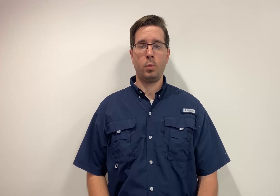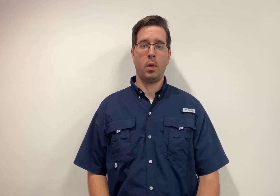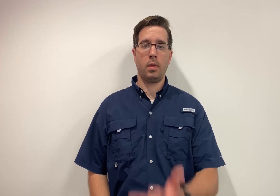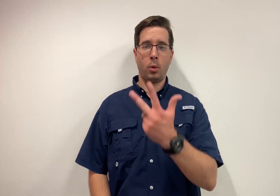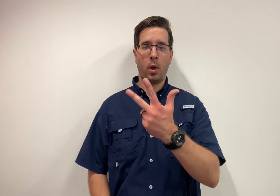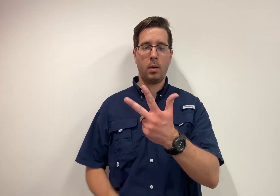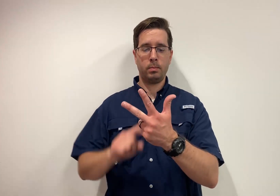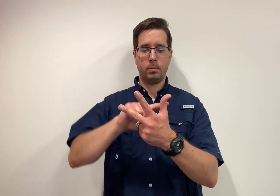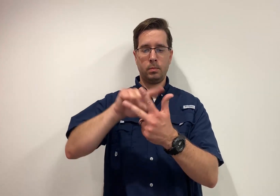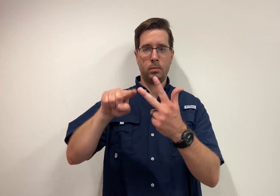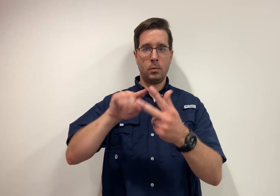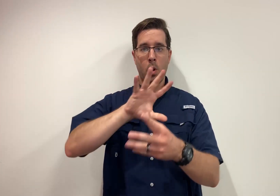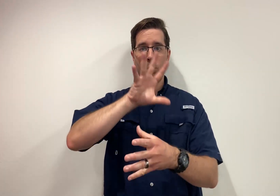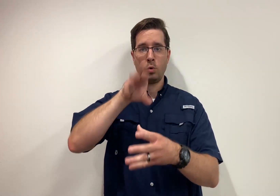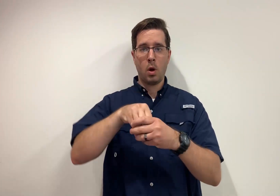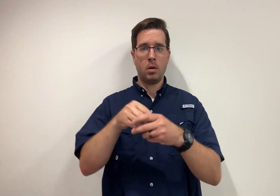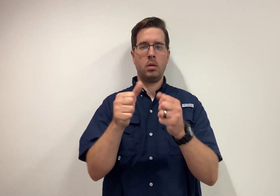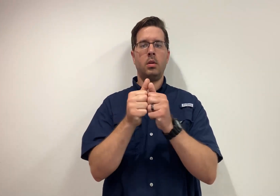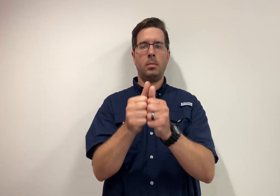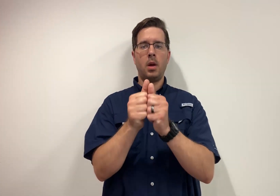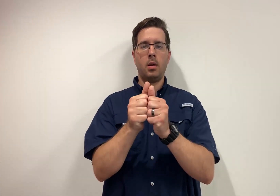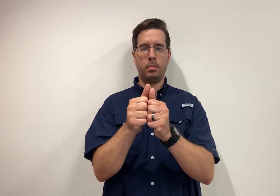With the combination of horizontal alignment, vertical alignment, and cross sections,